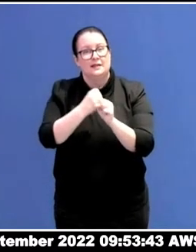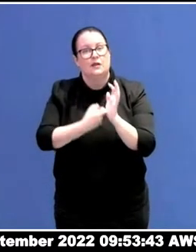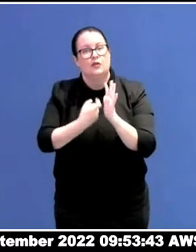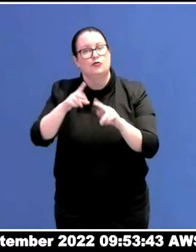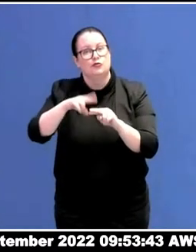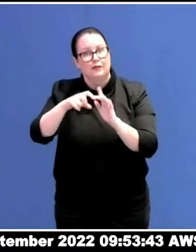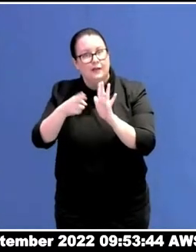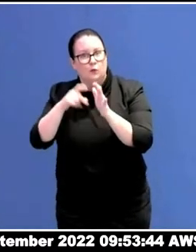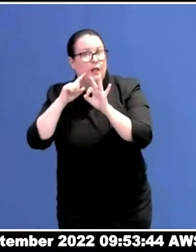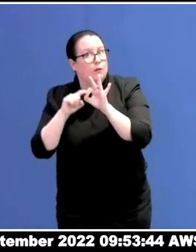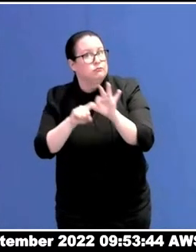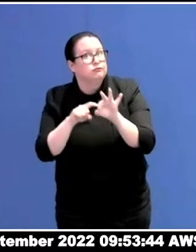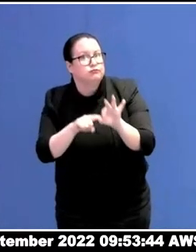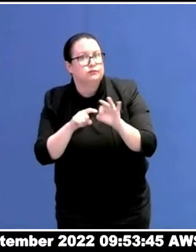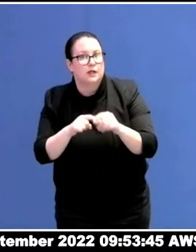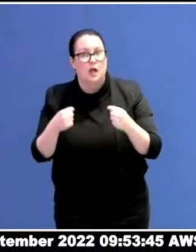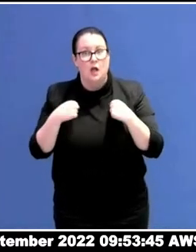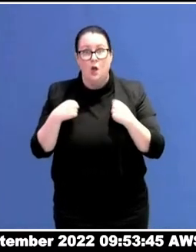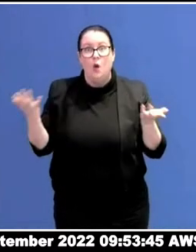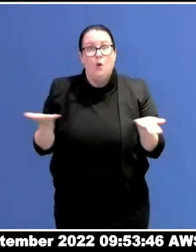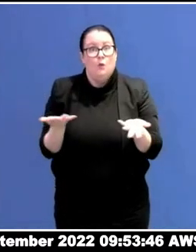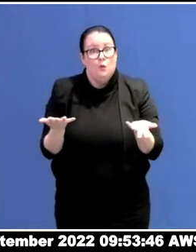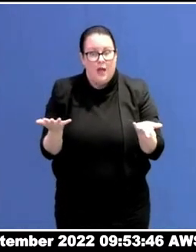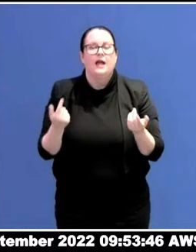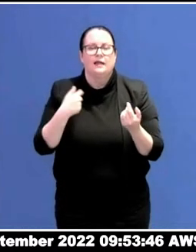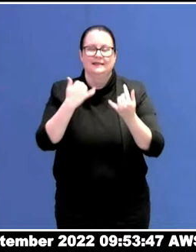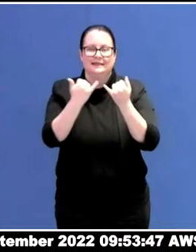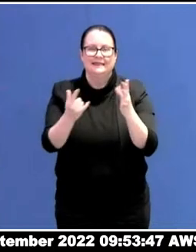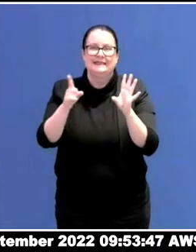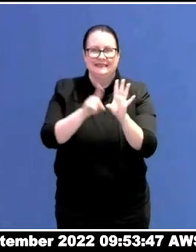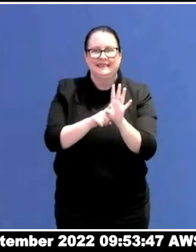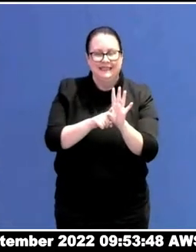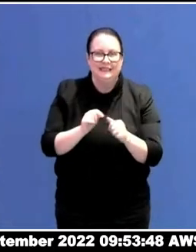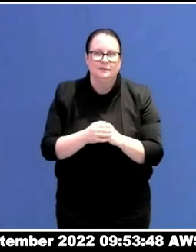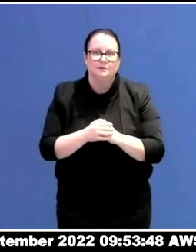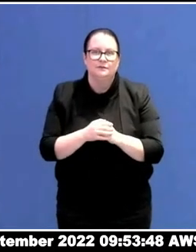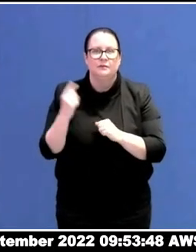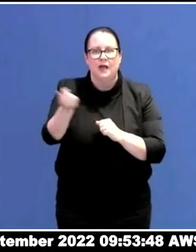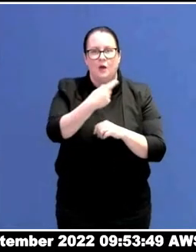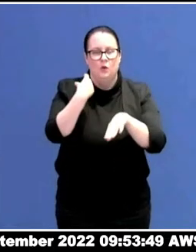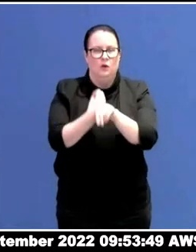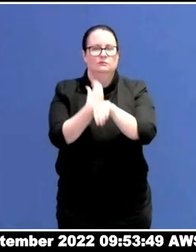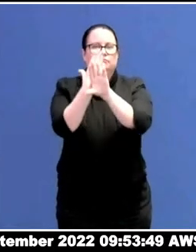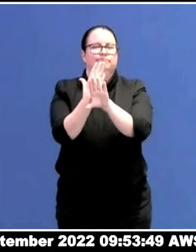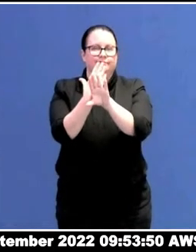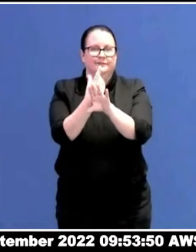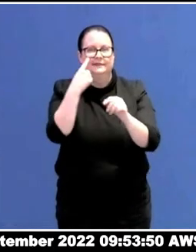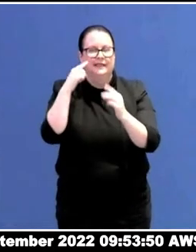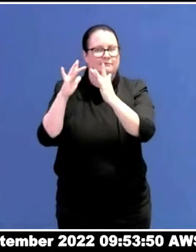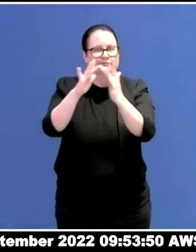I am located during this hearing in the Sydney hearing room, but we are all connected by virtue of the wonders of technology.